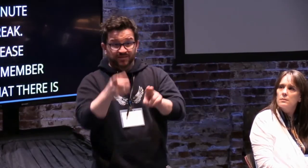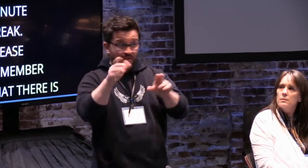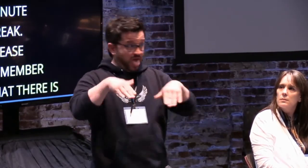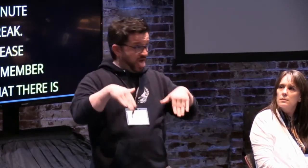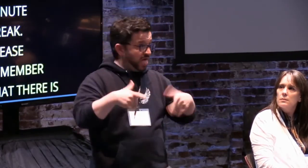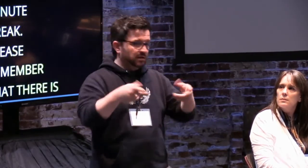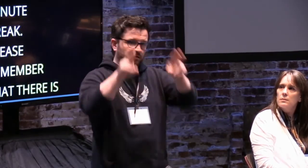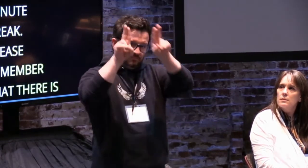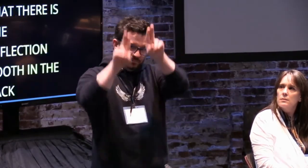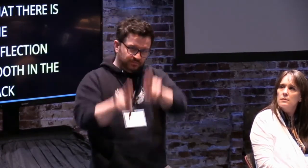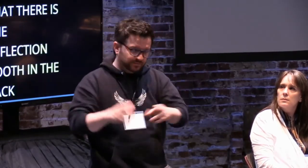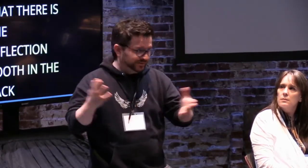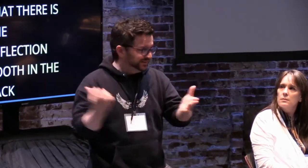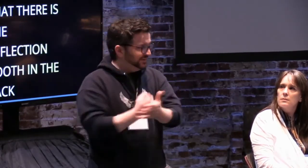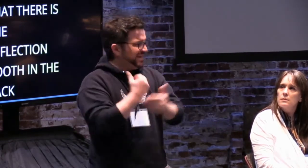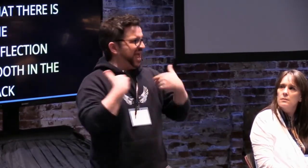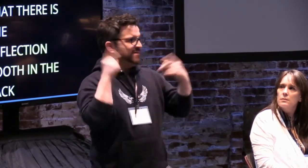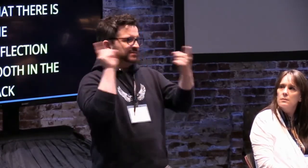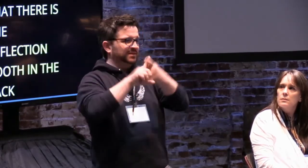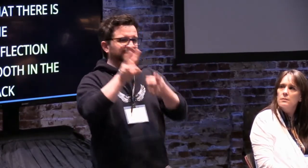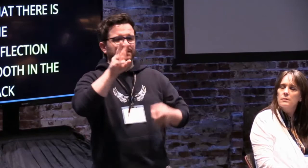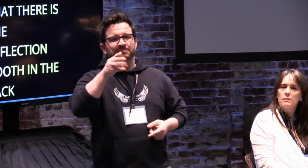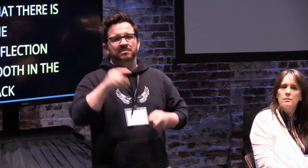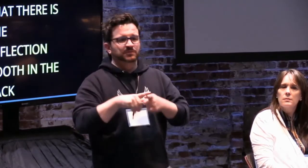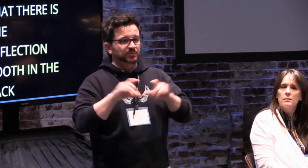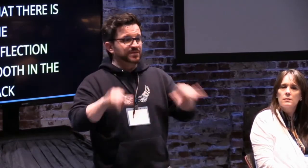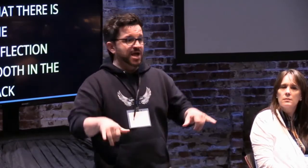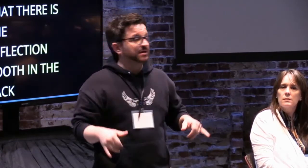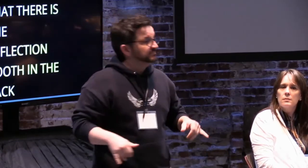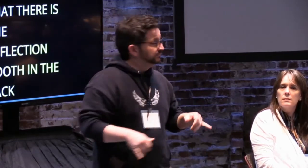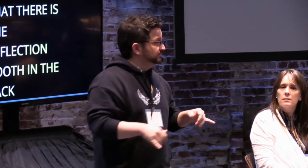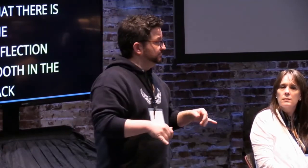And please sign up for a group on one of the clipboards in the rear.